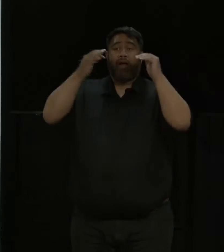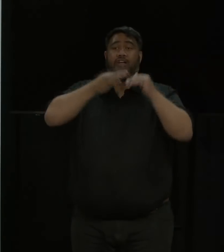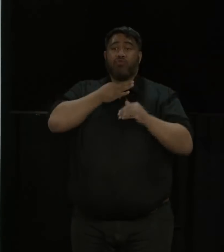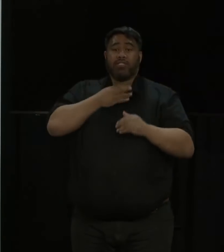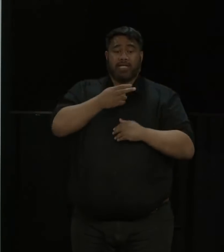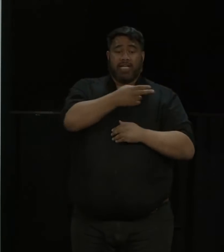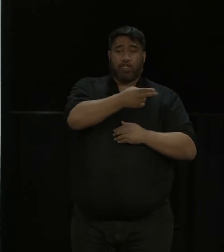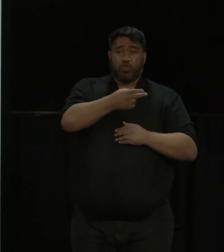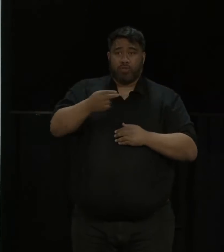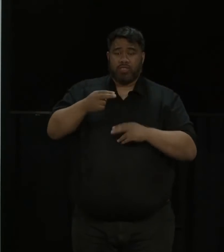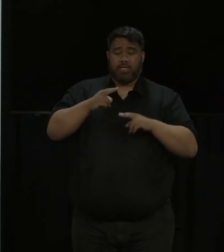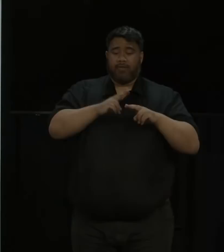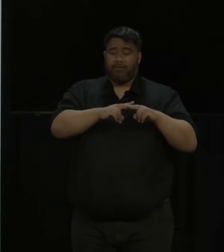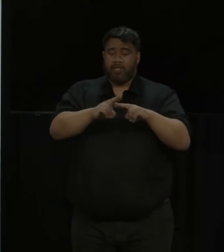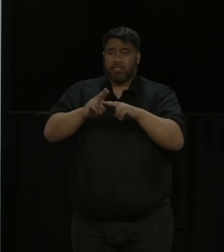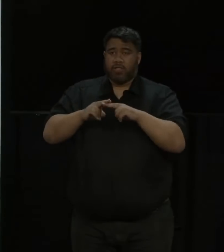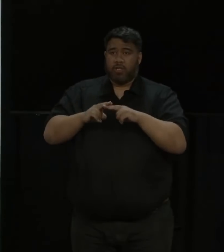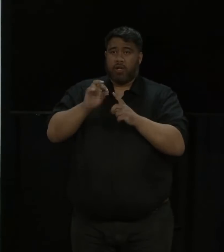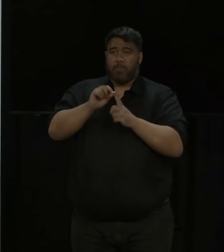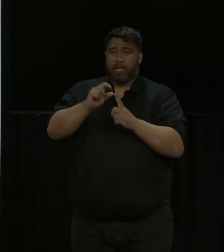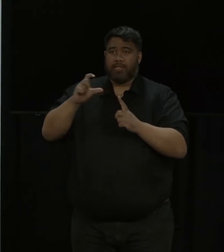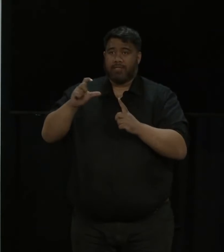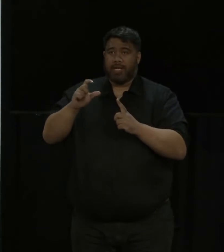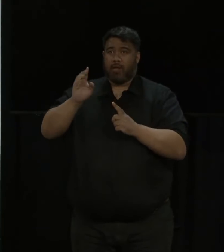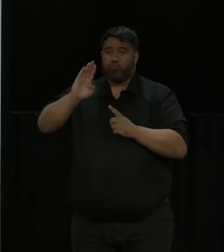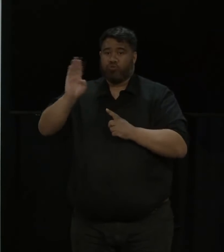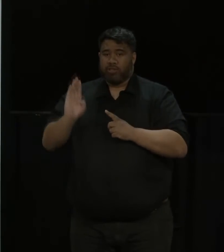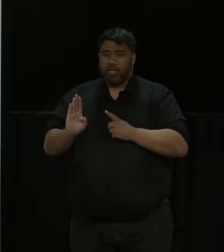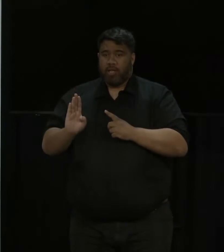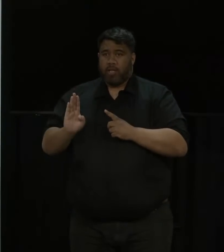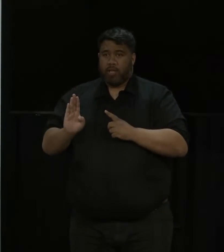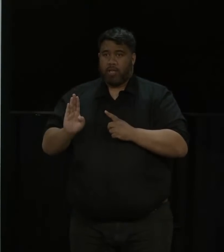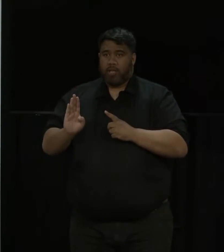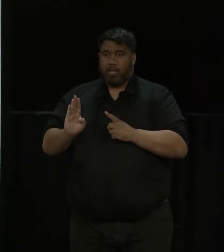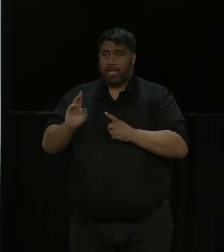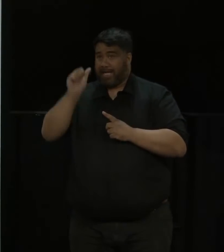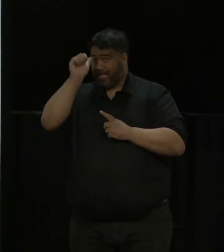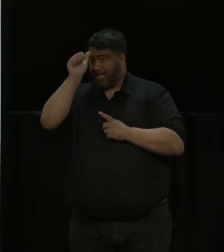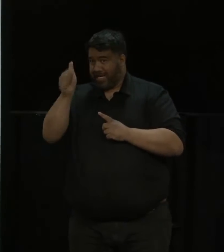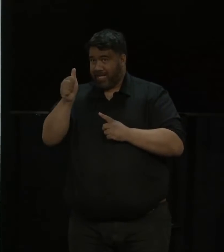On very high risk countries I